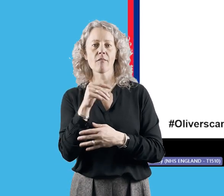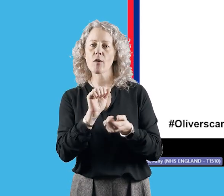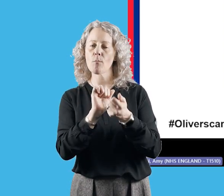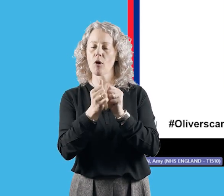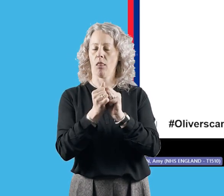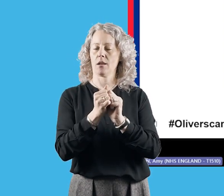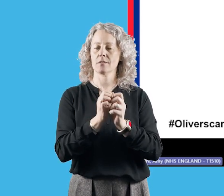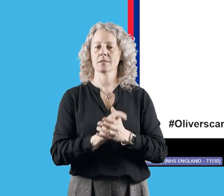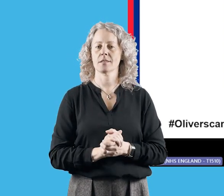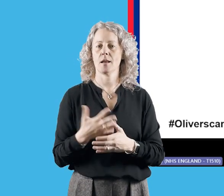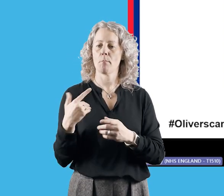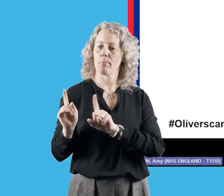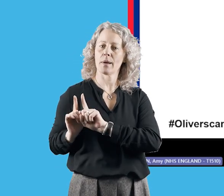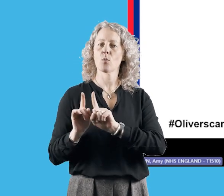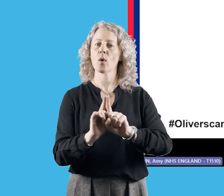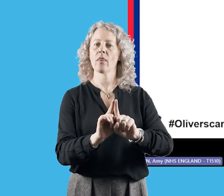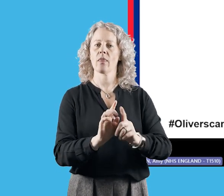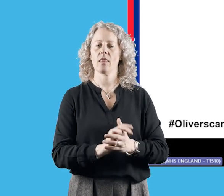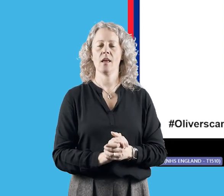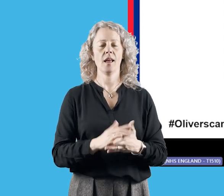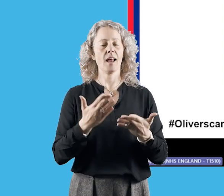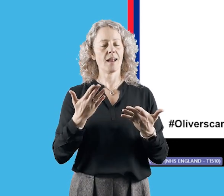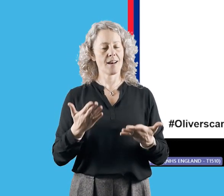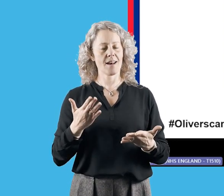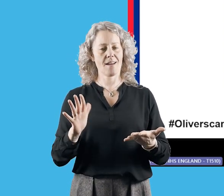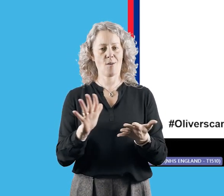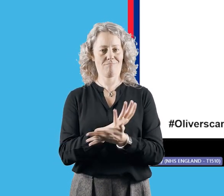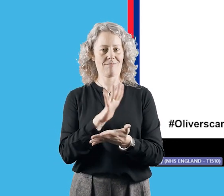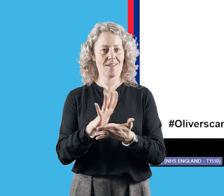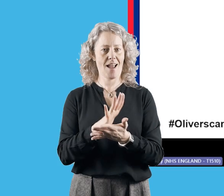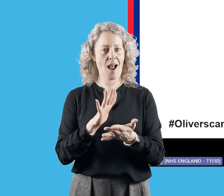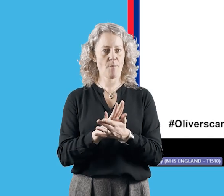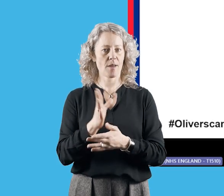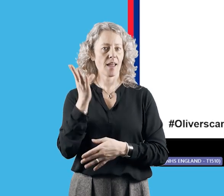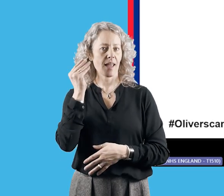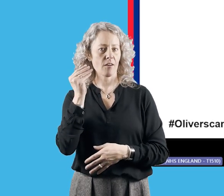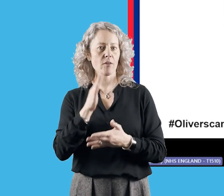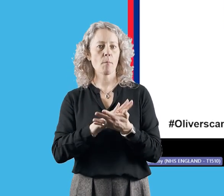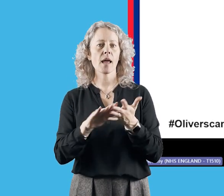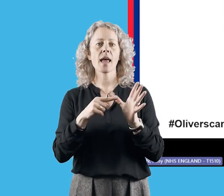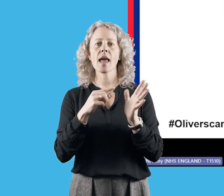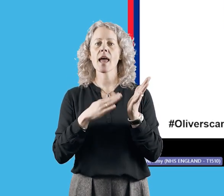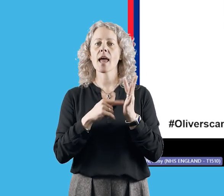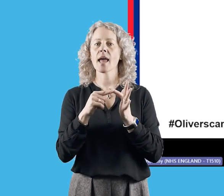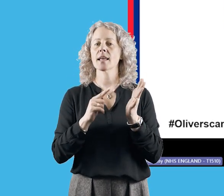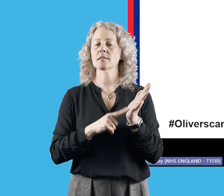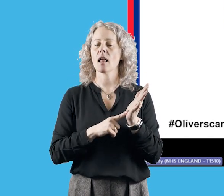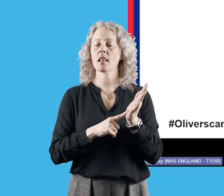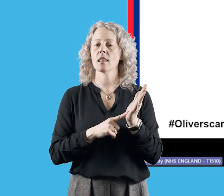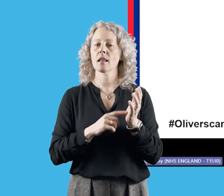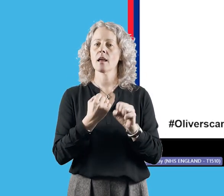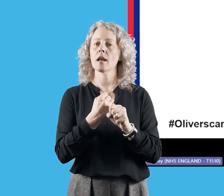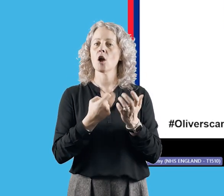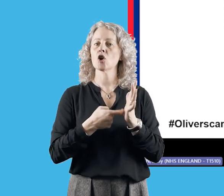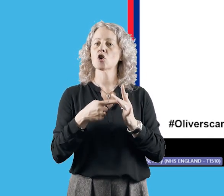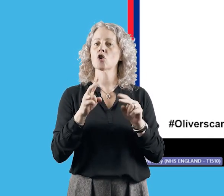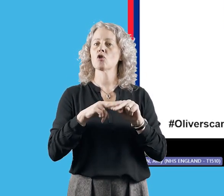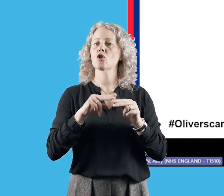who've been on this journey with us. So now I'm delighted that we'll be hearing from Hazel Griffiths and he's been on this